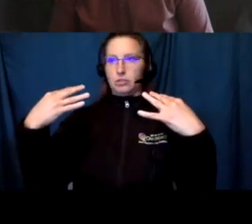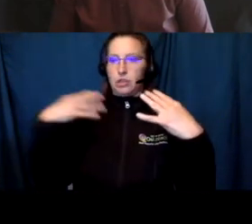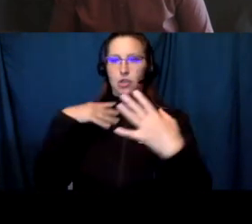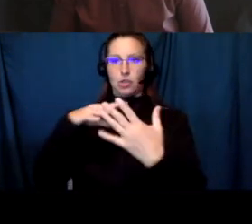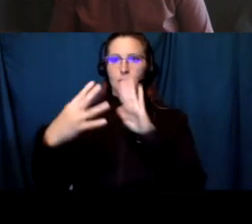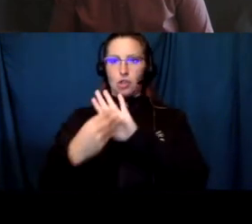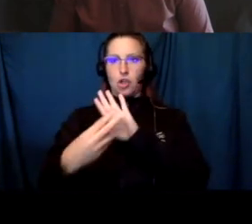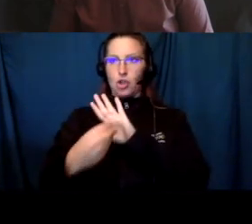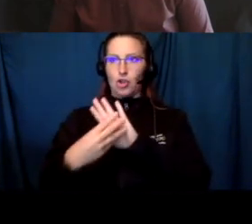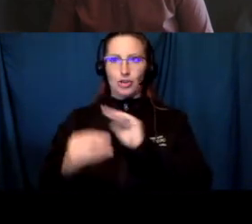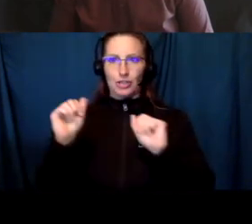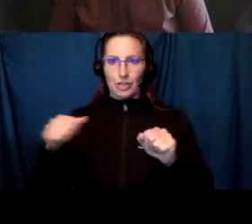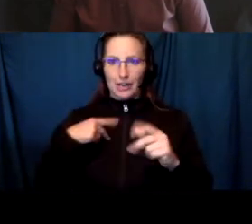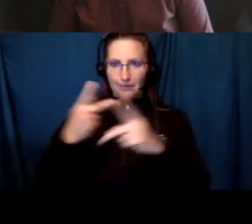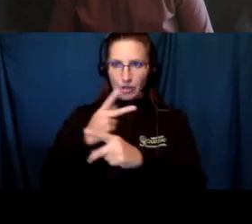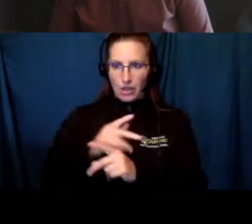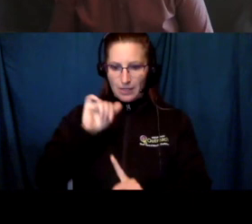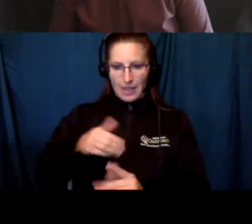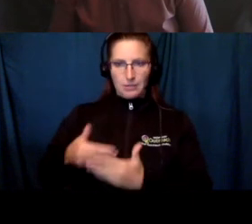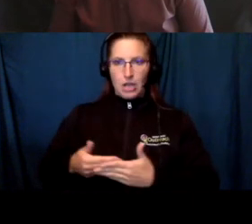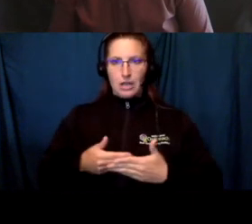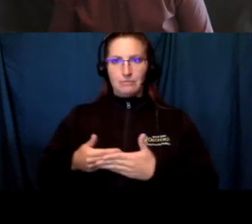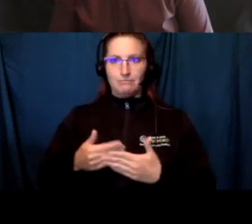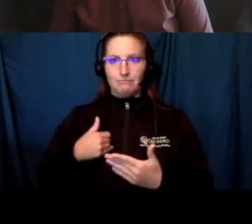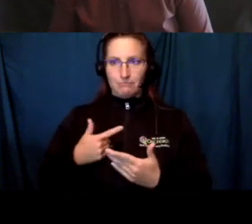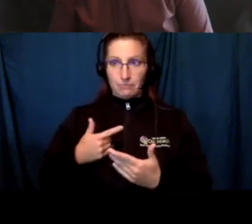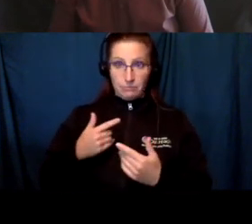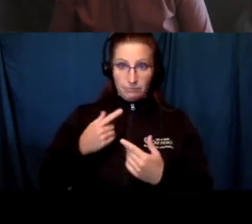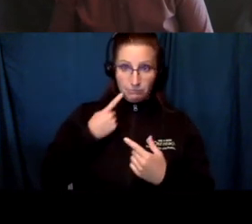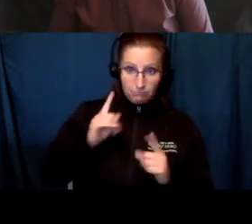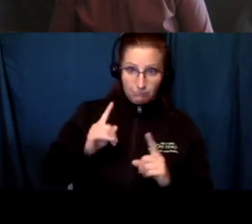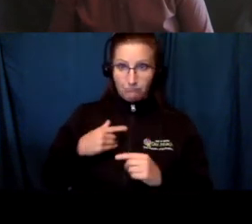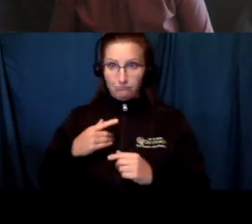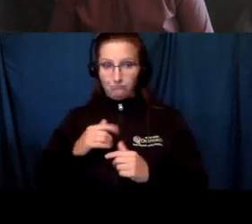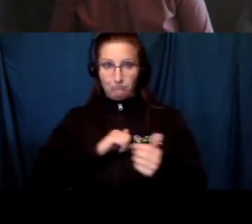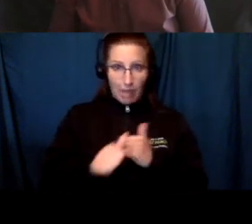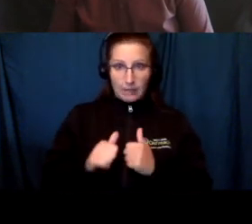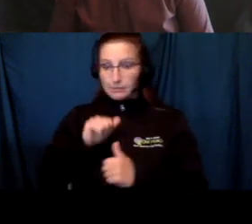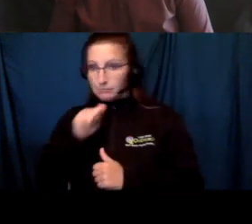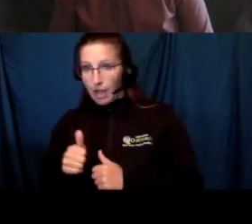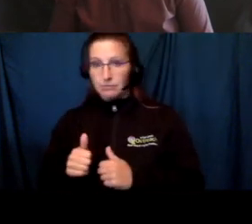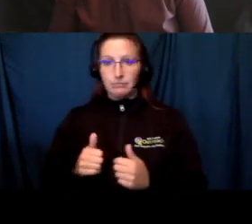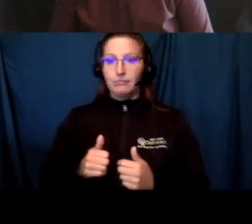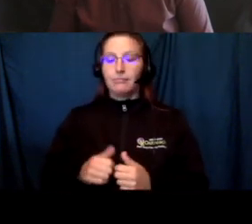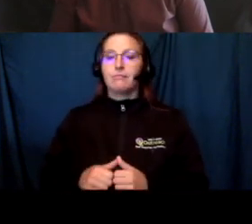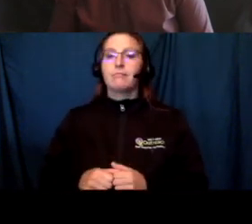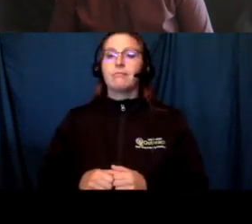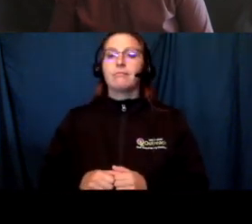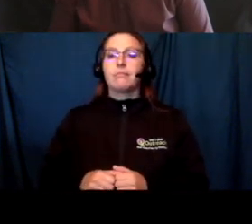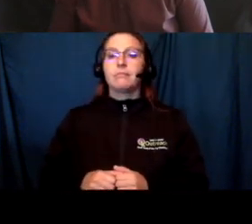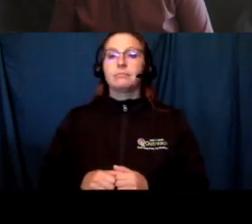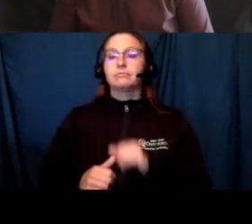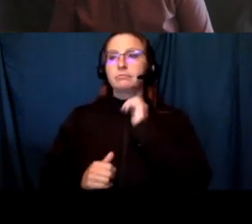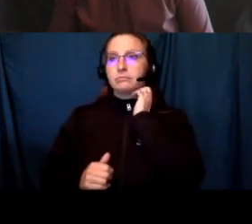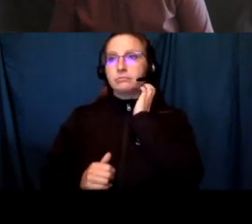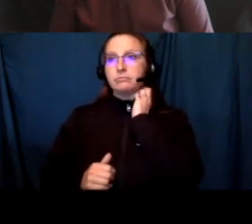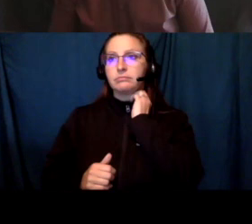figure out what the child had had for a hearing. And out-of-hospital that's...